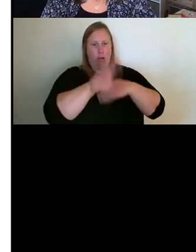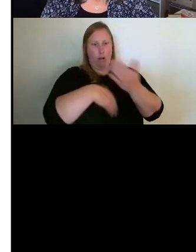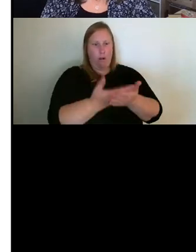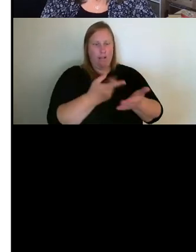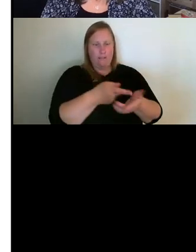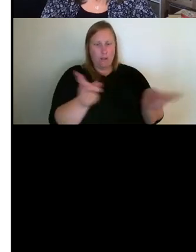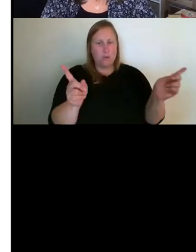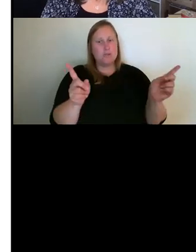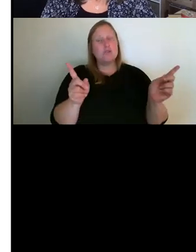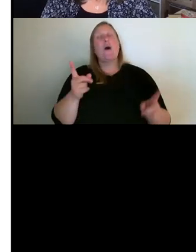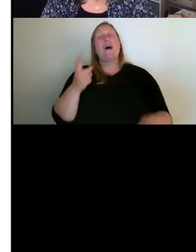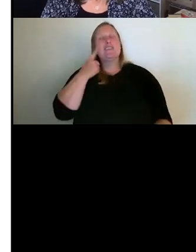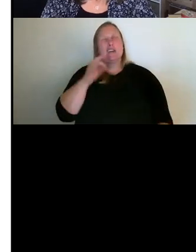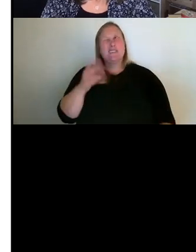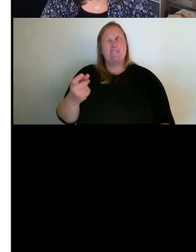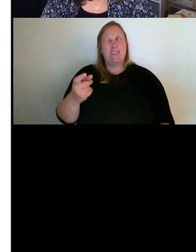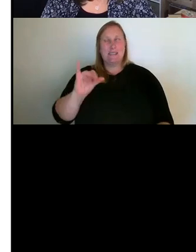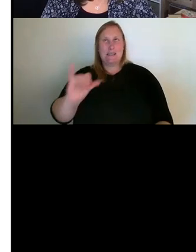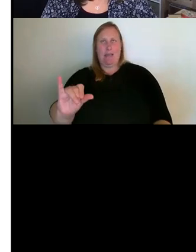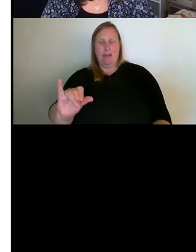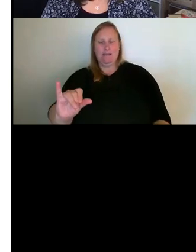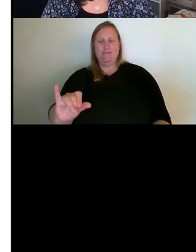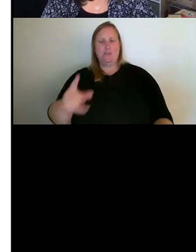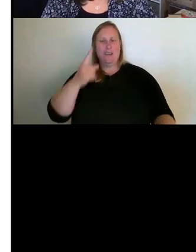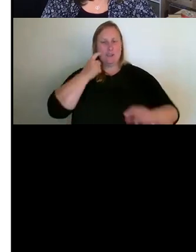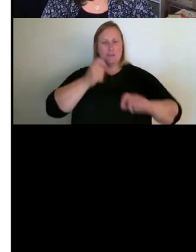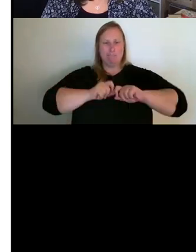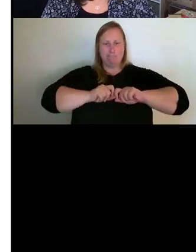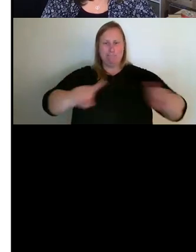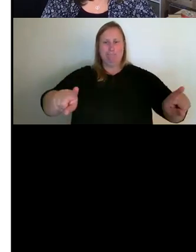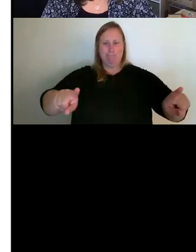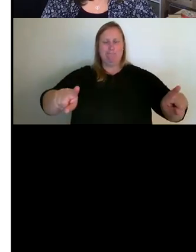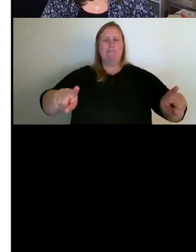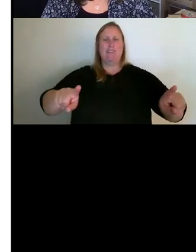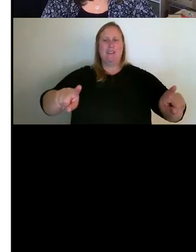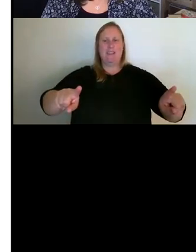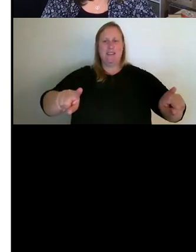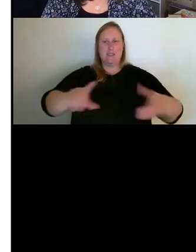It's in the chat for you right now. It's a great time to have a learning example of when